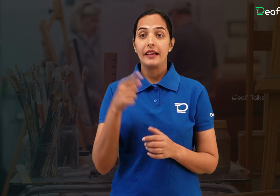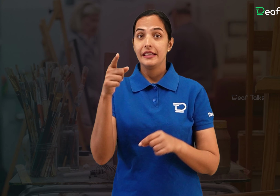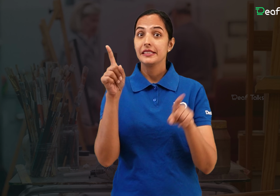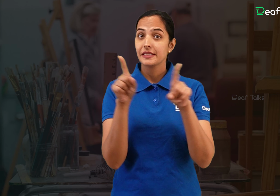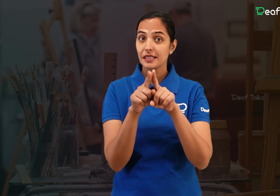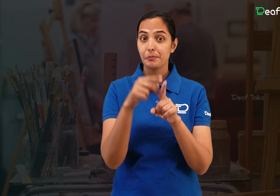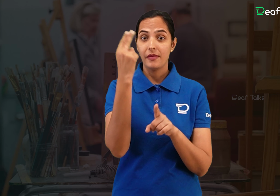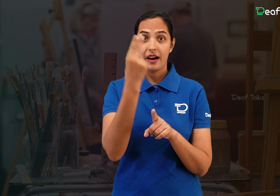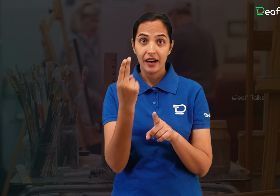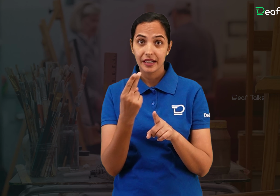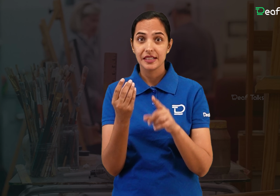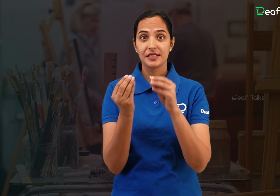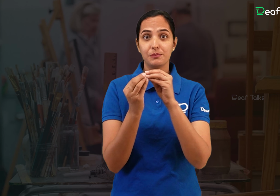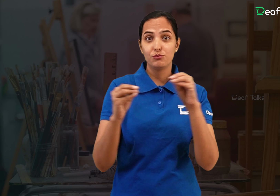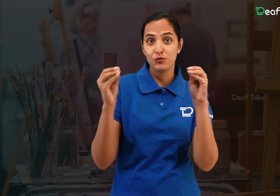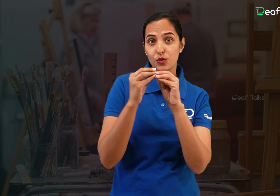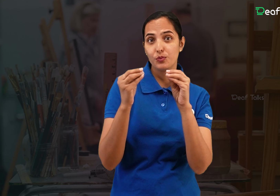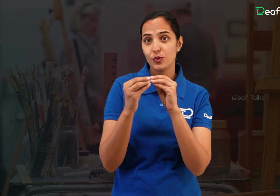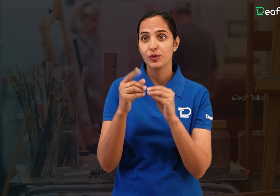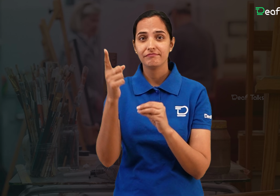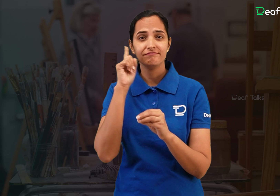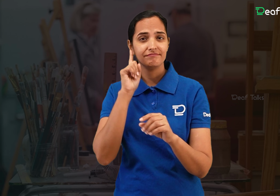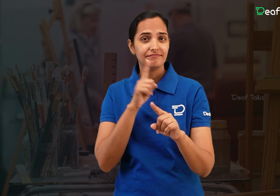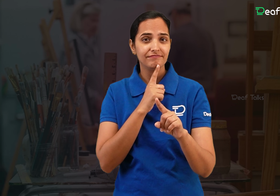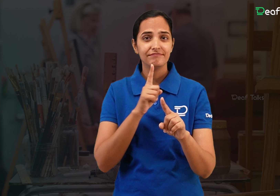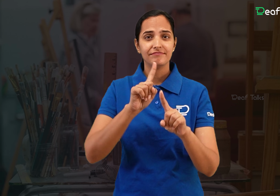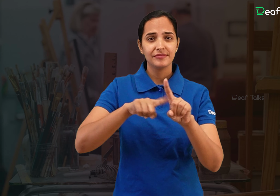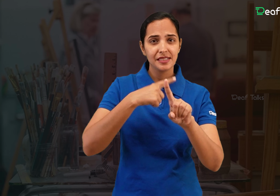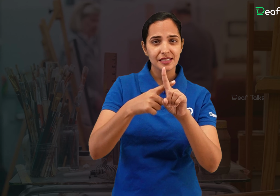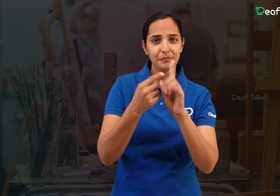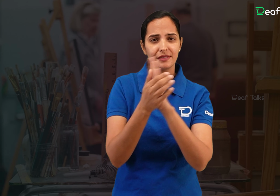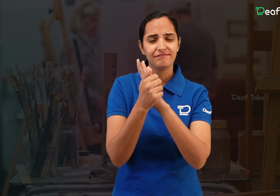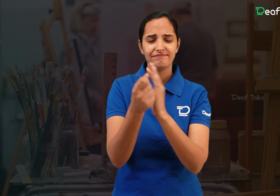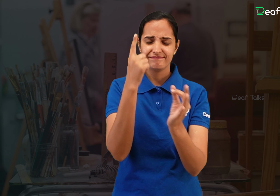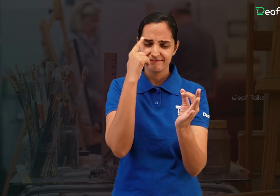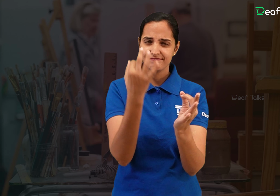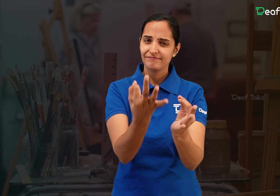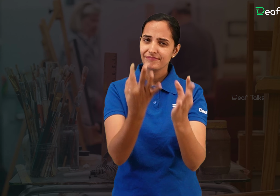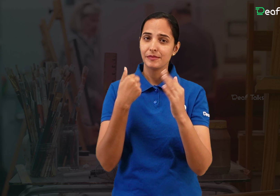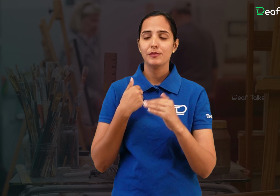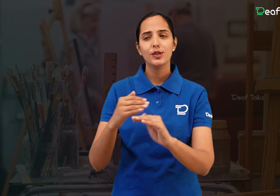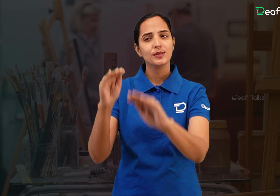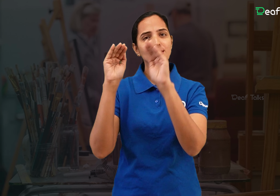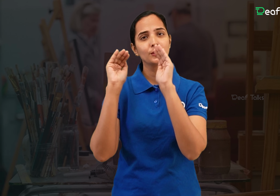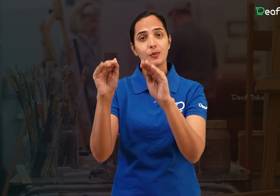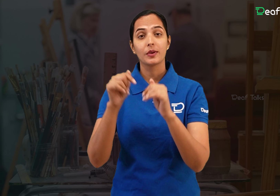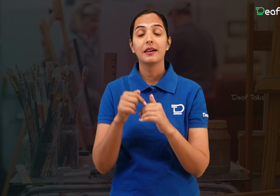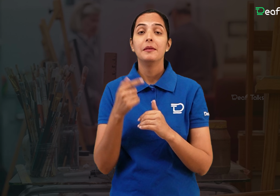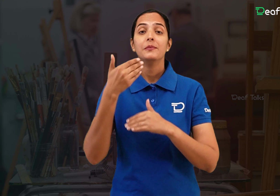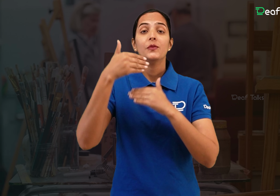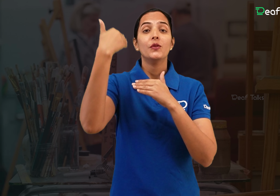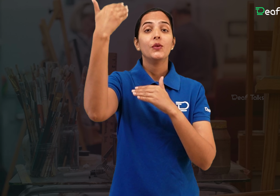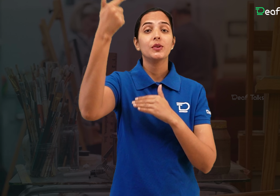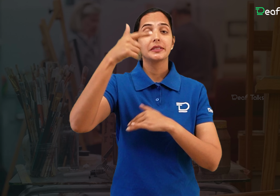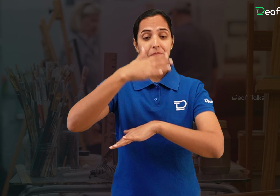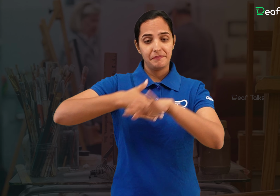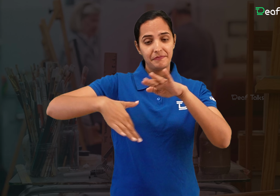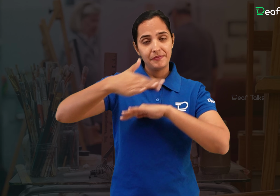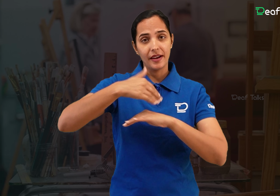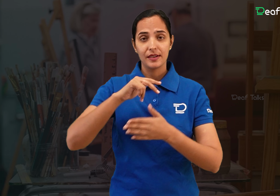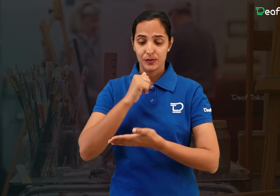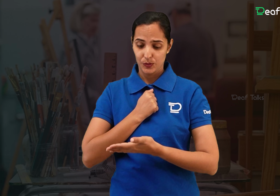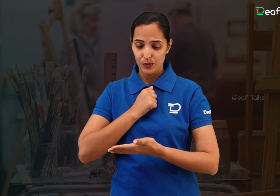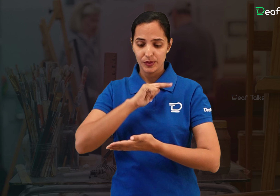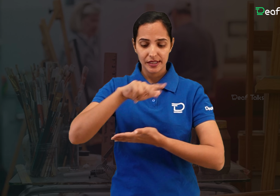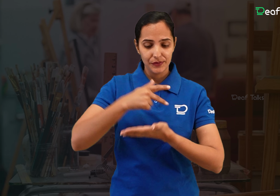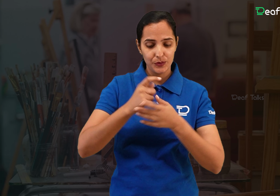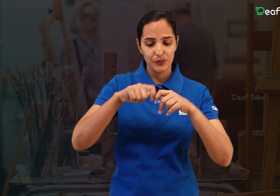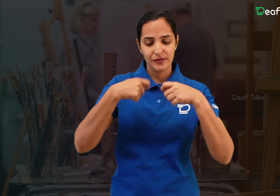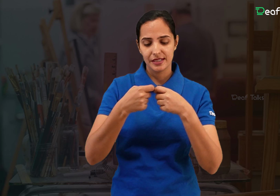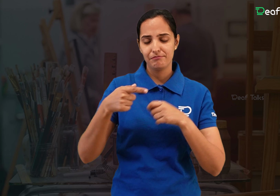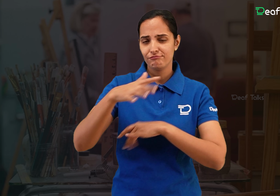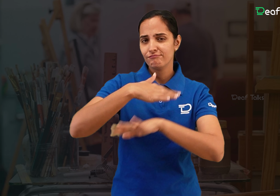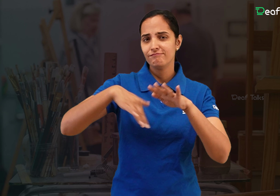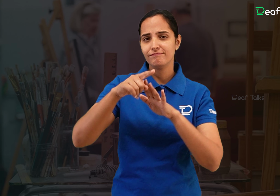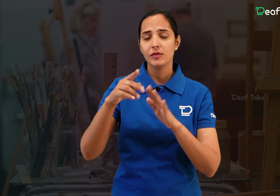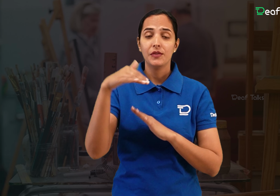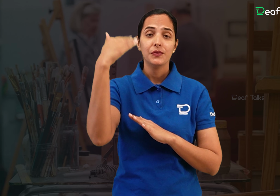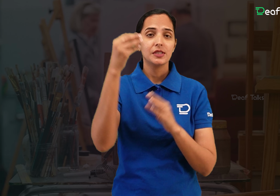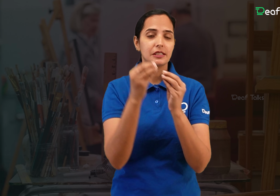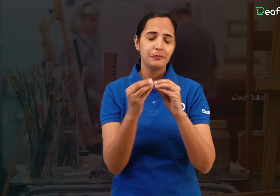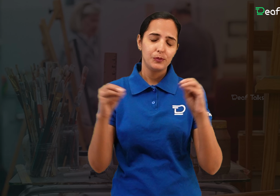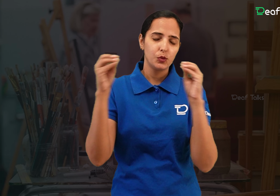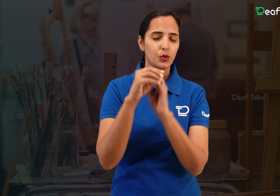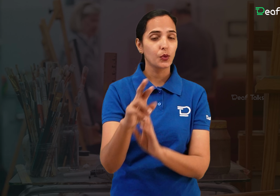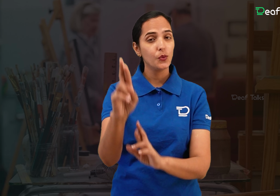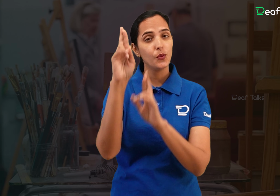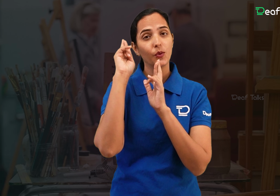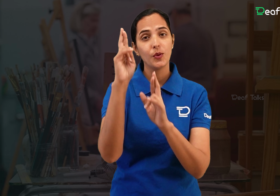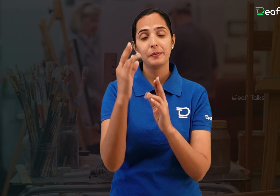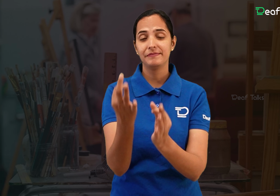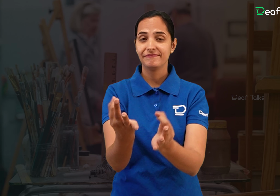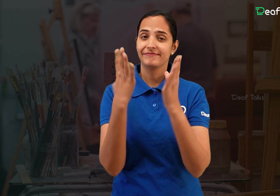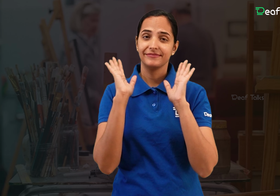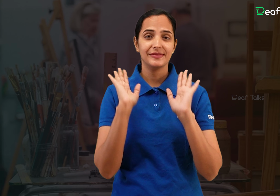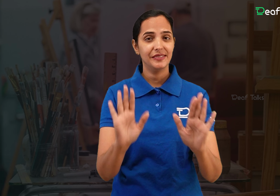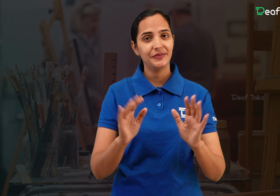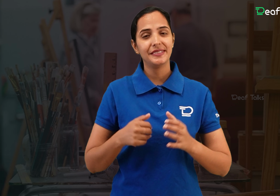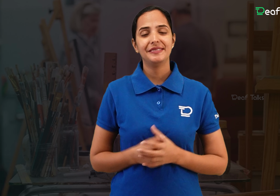Similarly, we will be ready to do more and support Deaf artists.